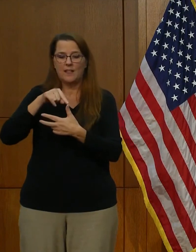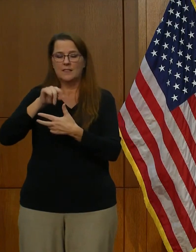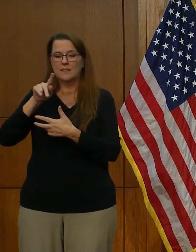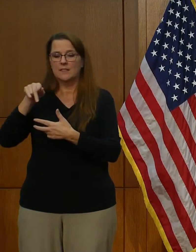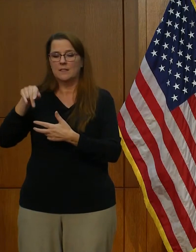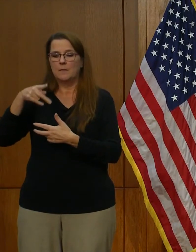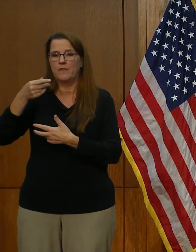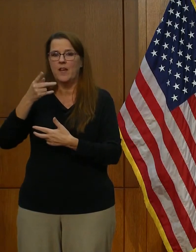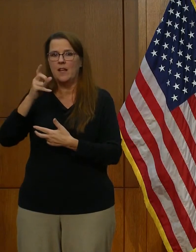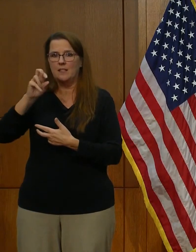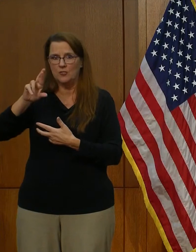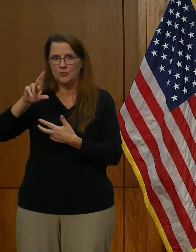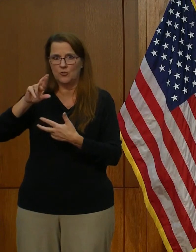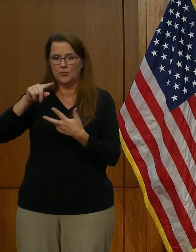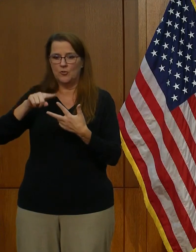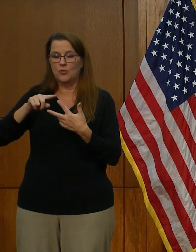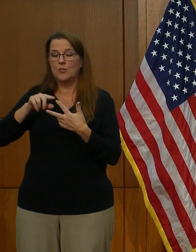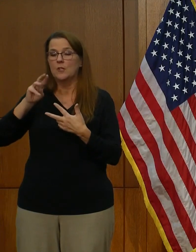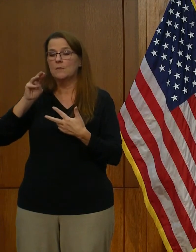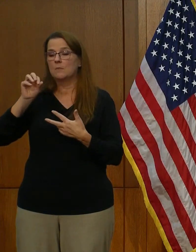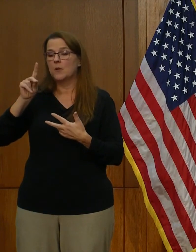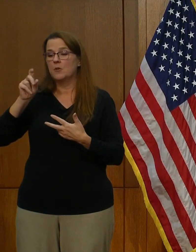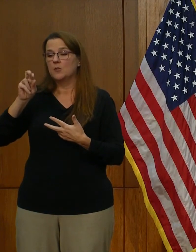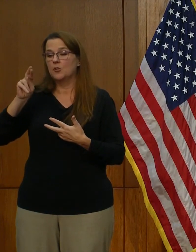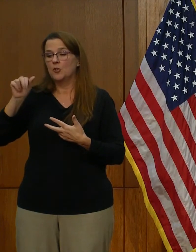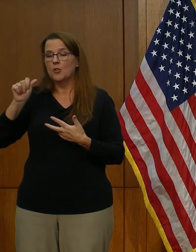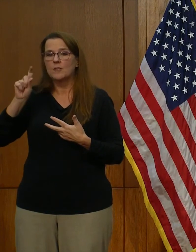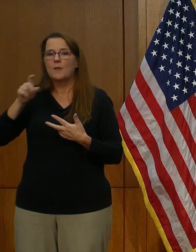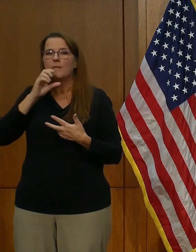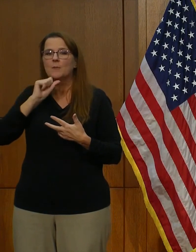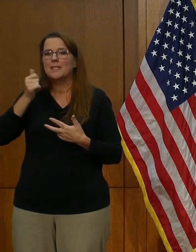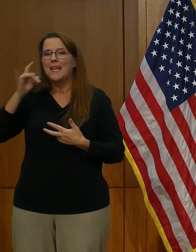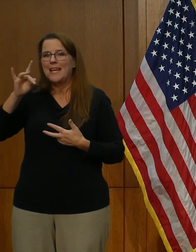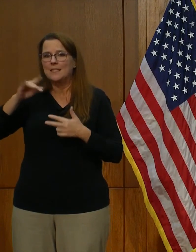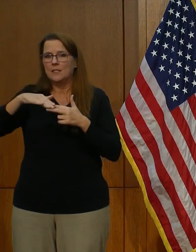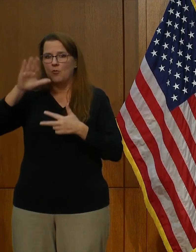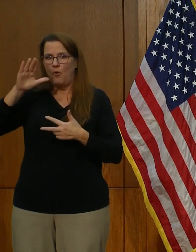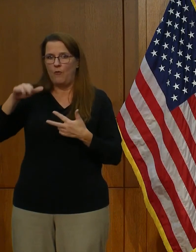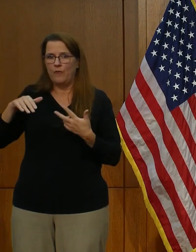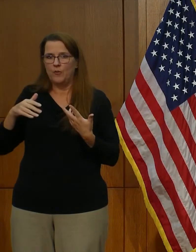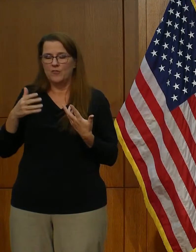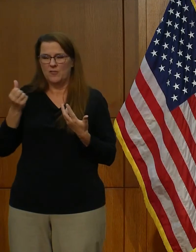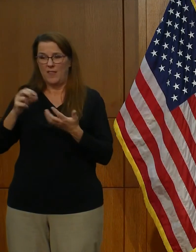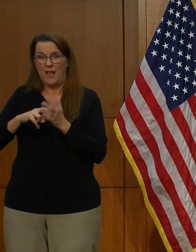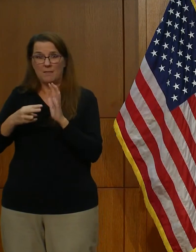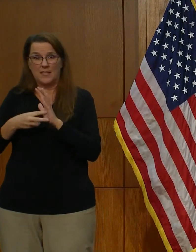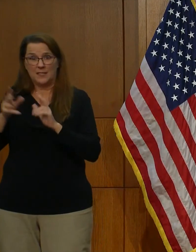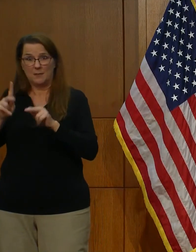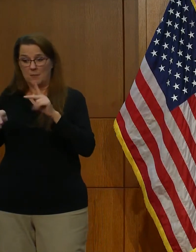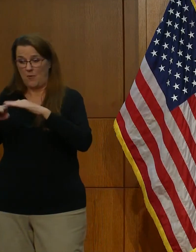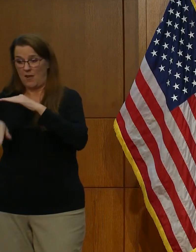AND ABOVE ITS VISOR. MADONNA IS